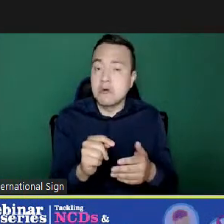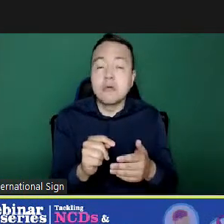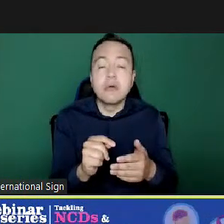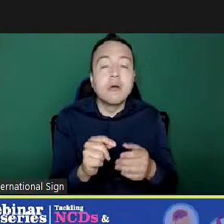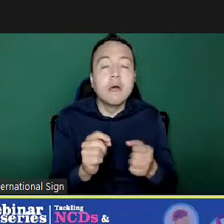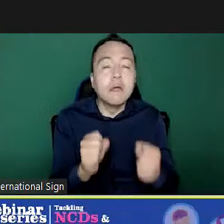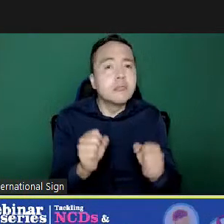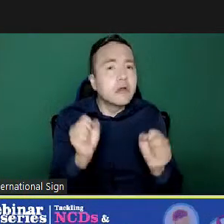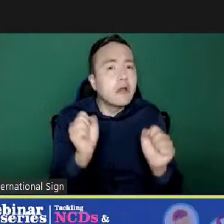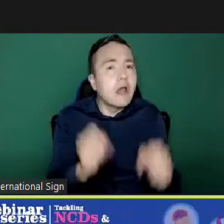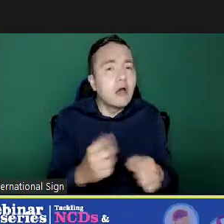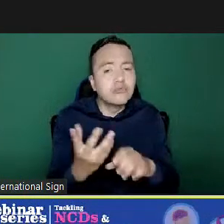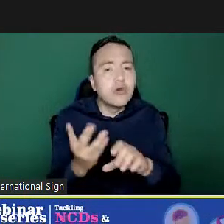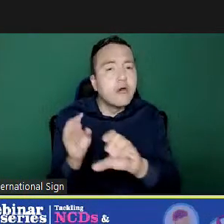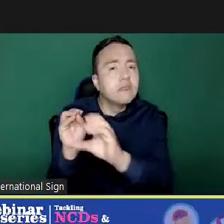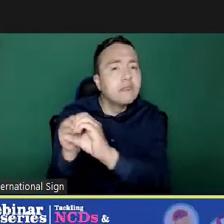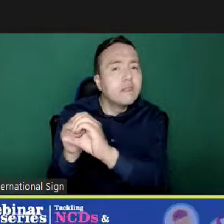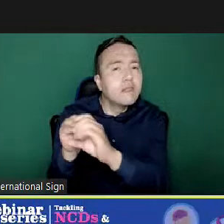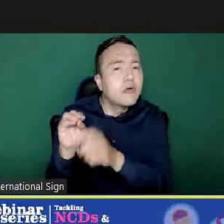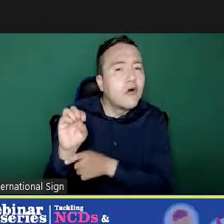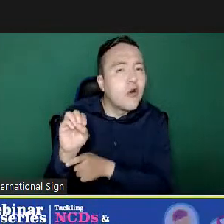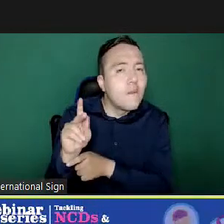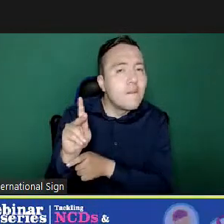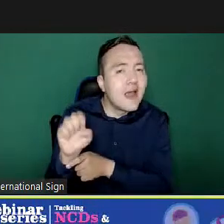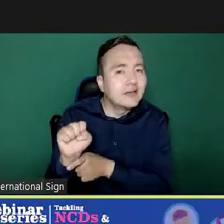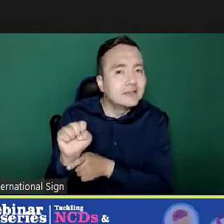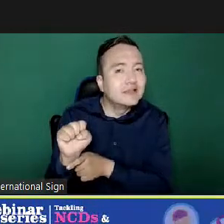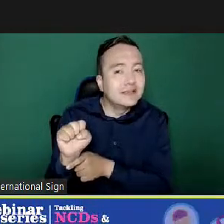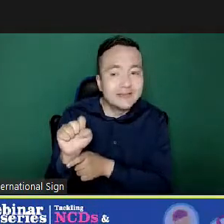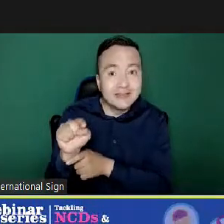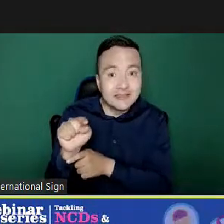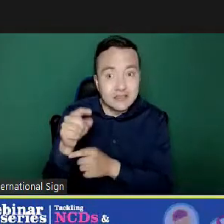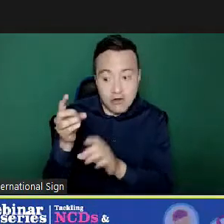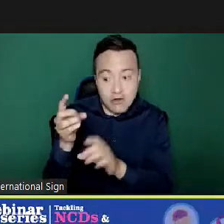We need to build the health workforce, to strengthen